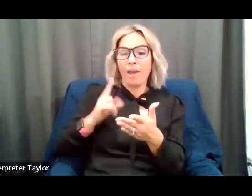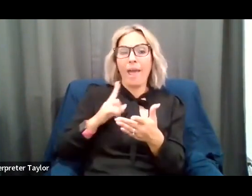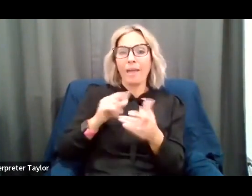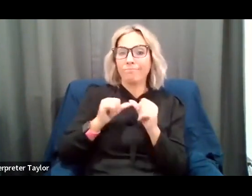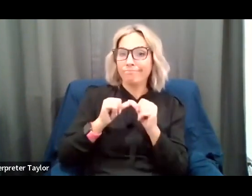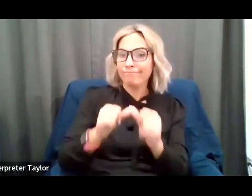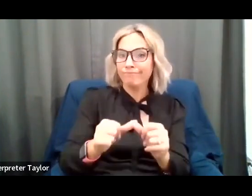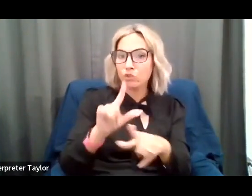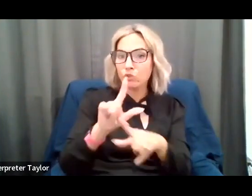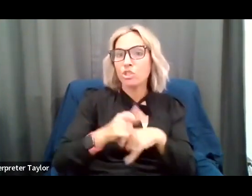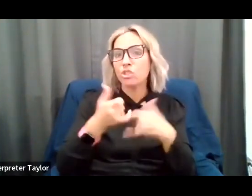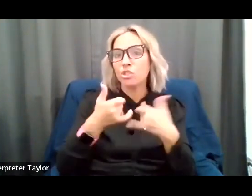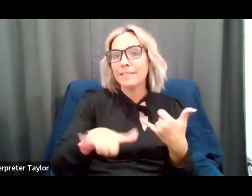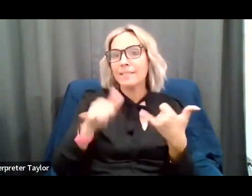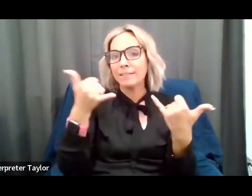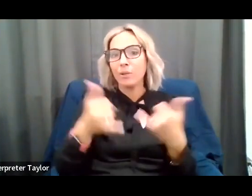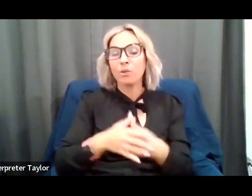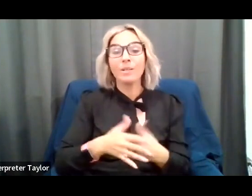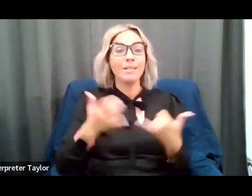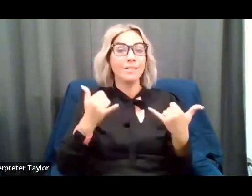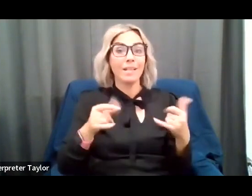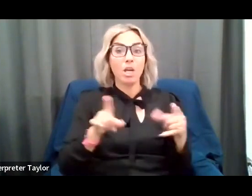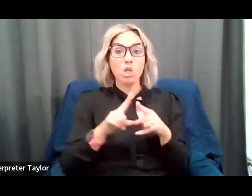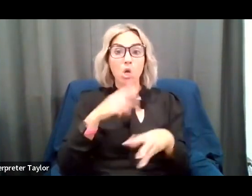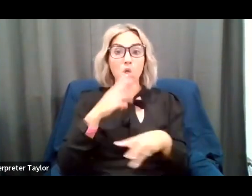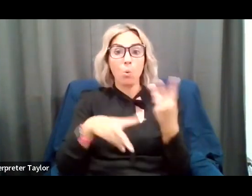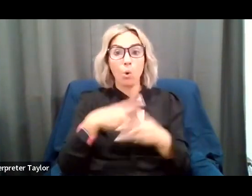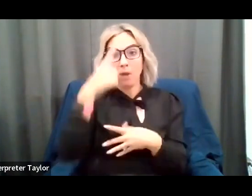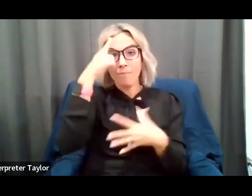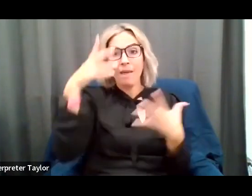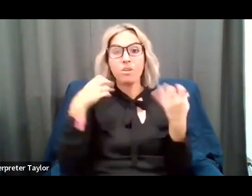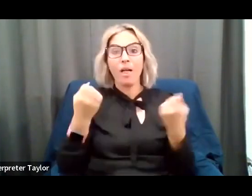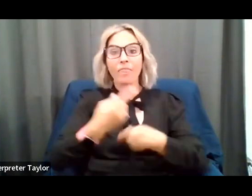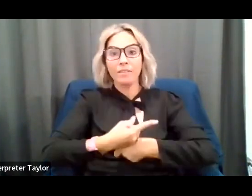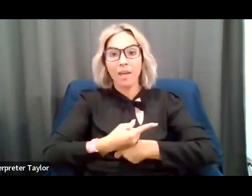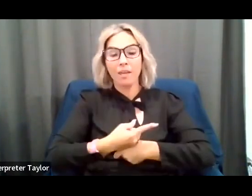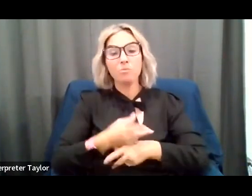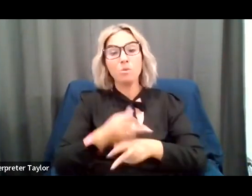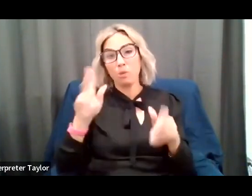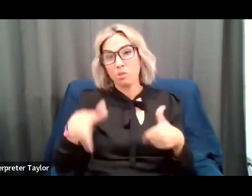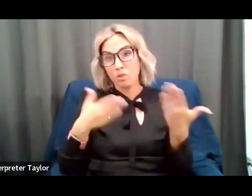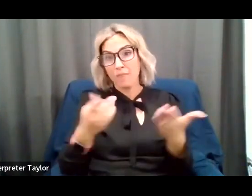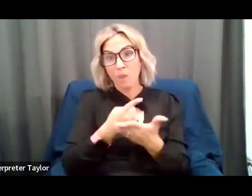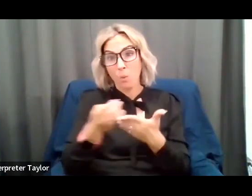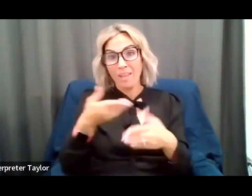Today is also World Mental Health Day. One could argue that the week after midterms is